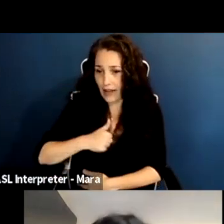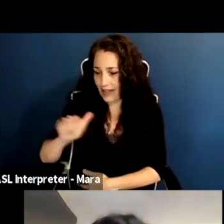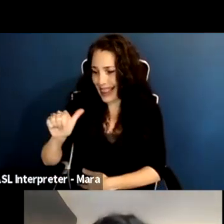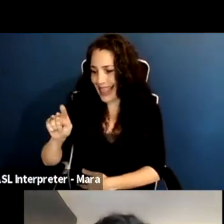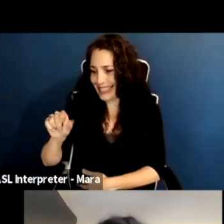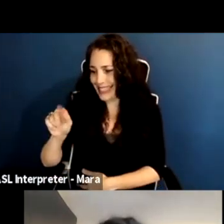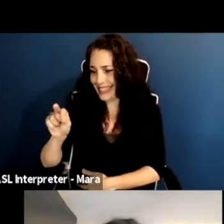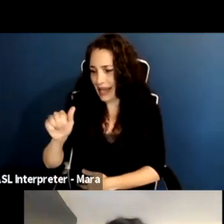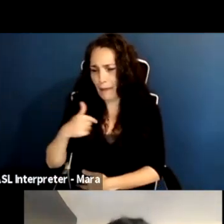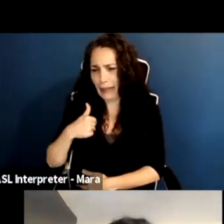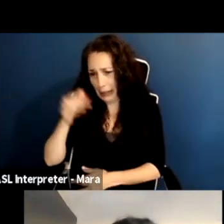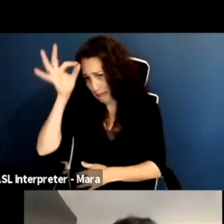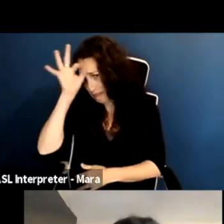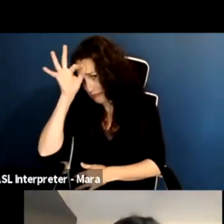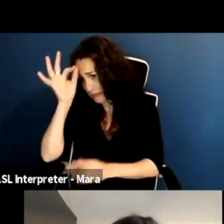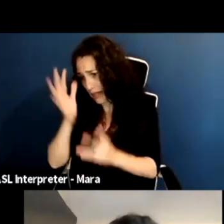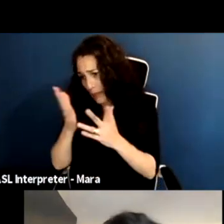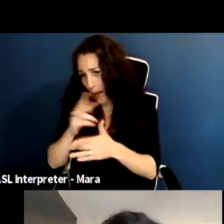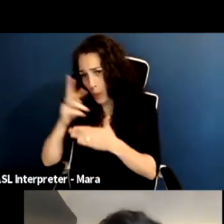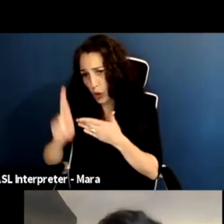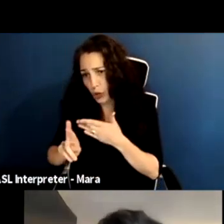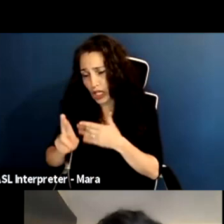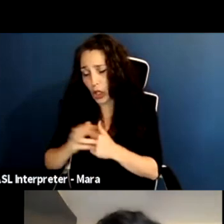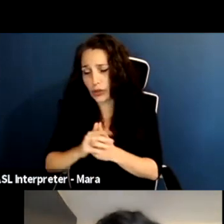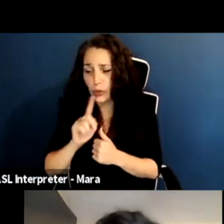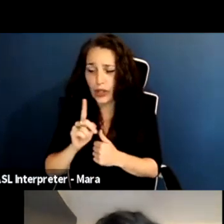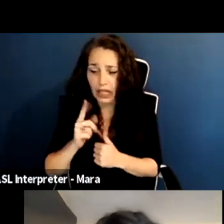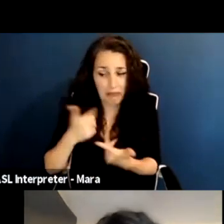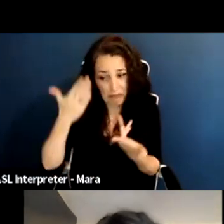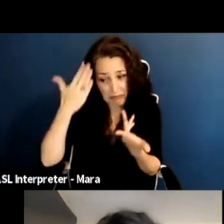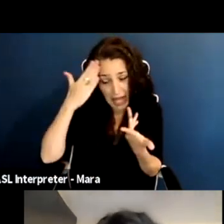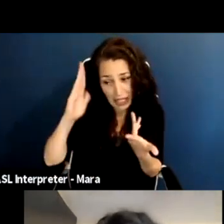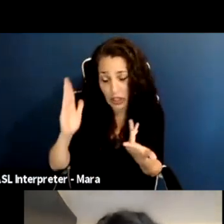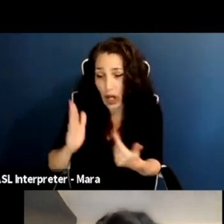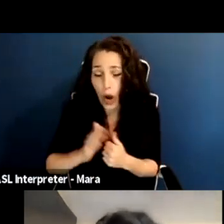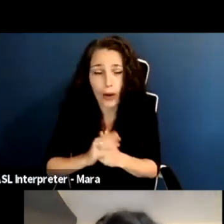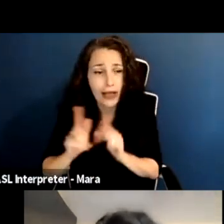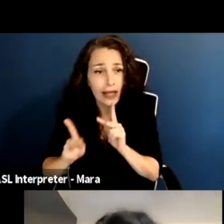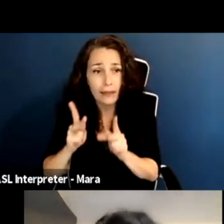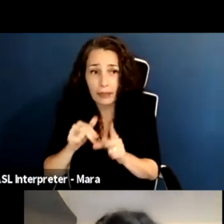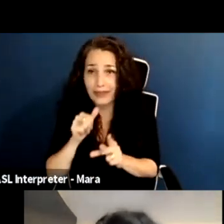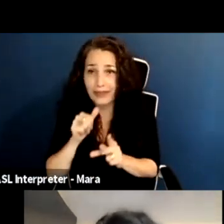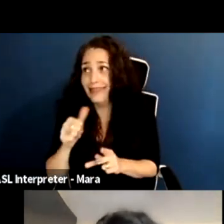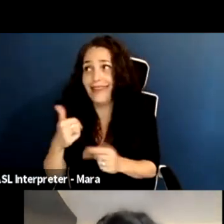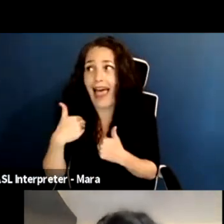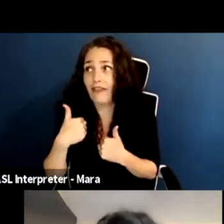And I had no idea that people were going without clean drinking water since Hurricane Maria